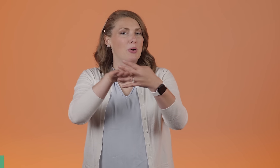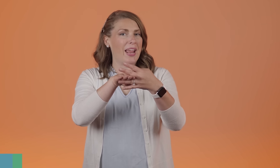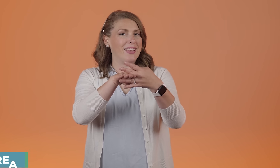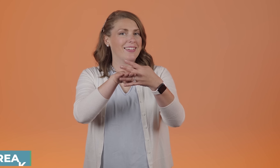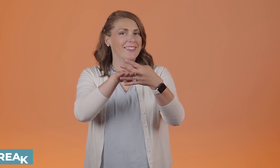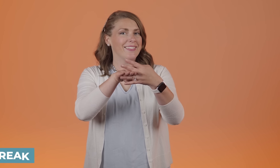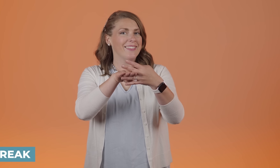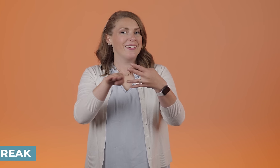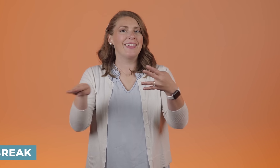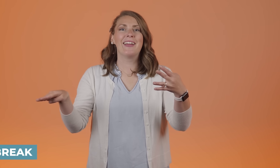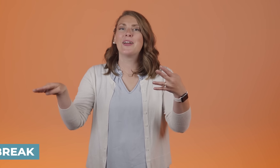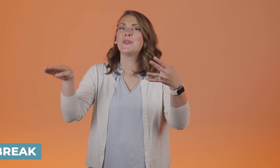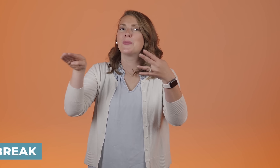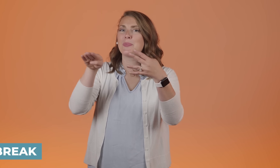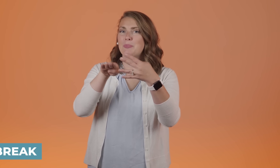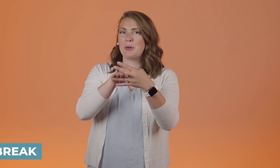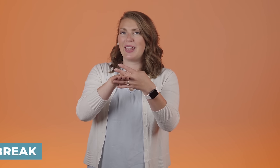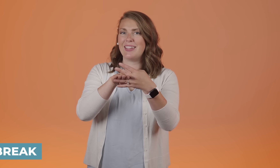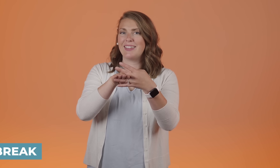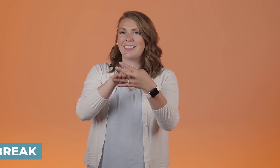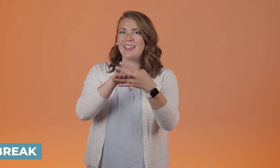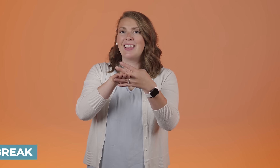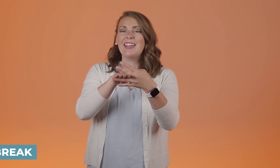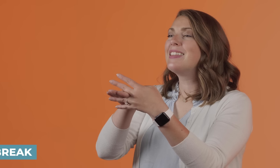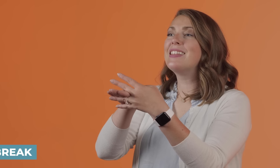Break.